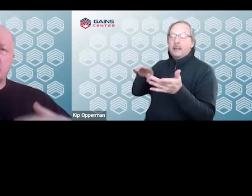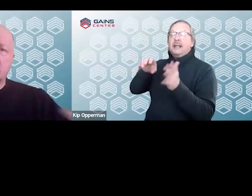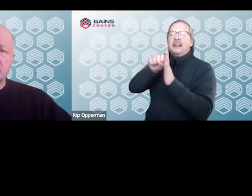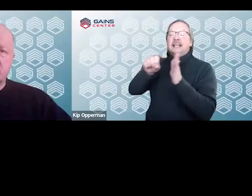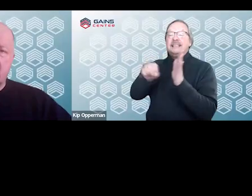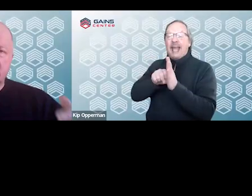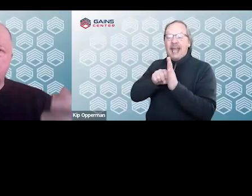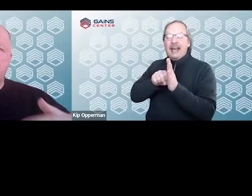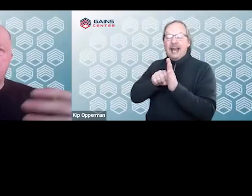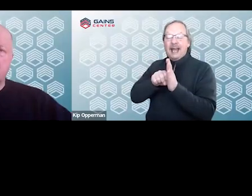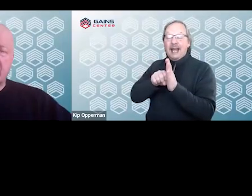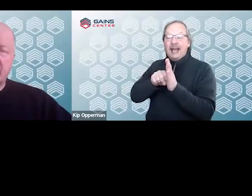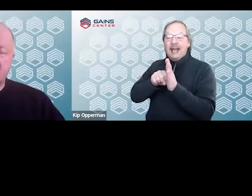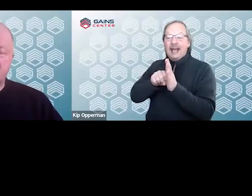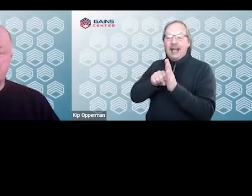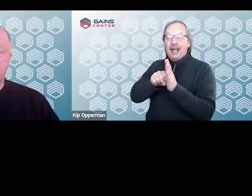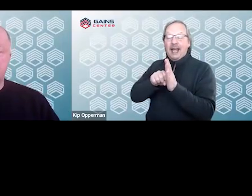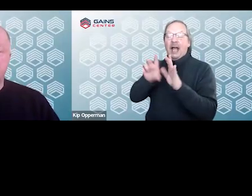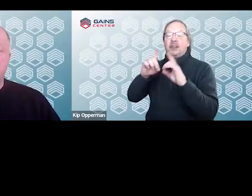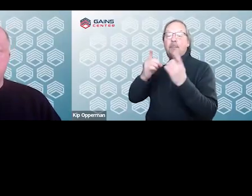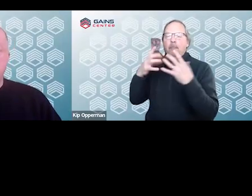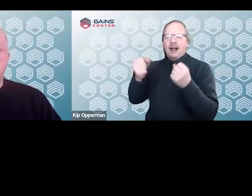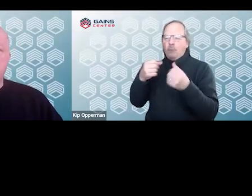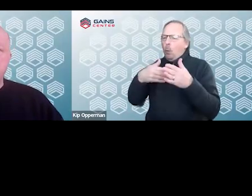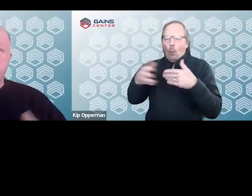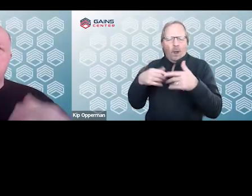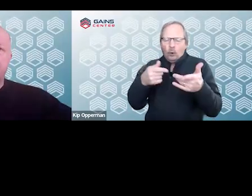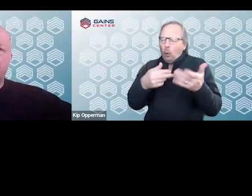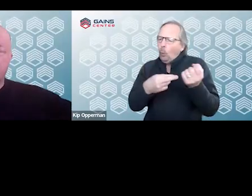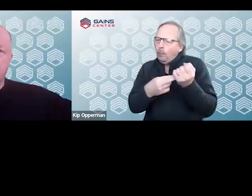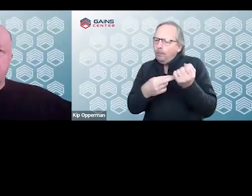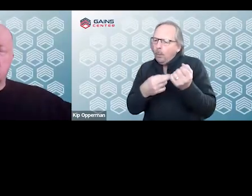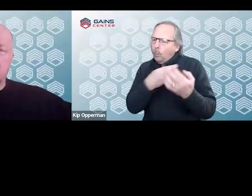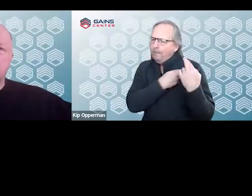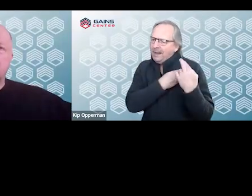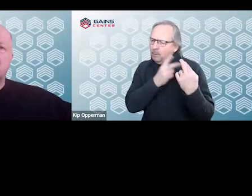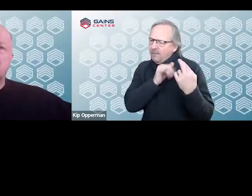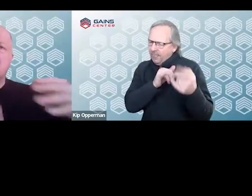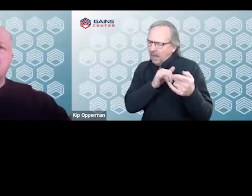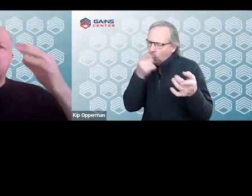or whoever is responsible for their Medicaid agreement with the federal government